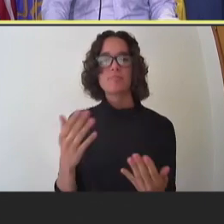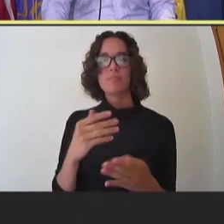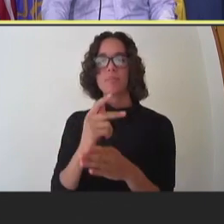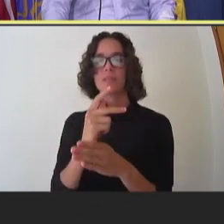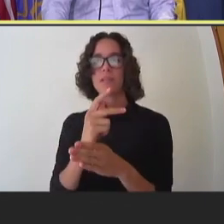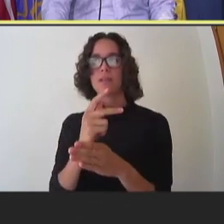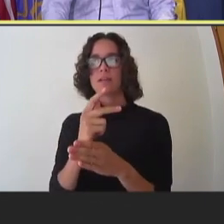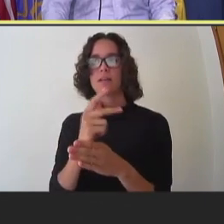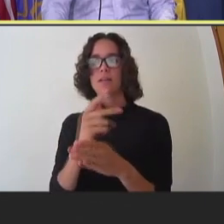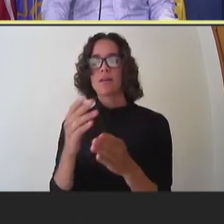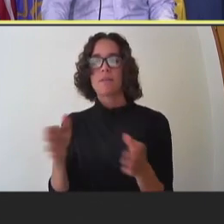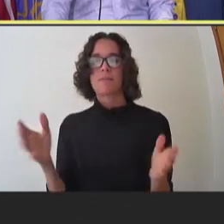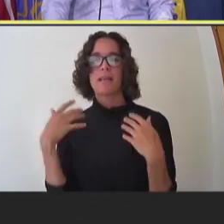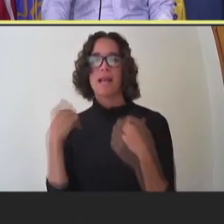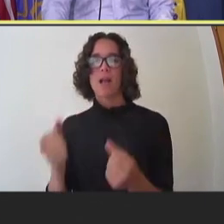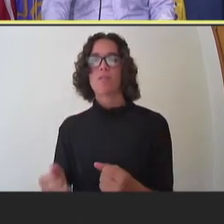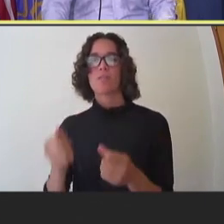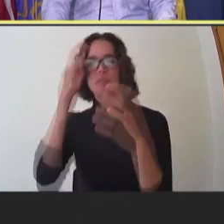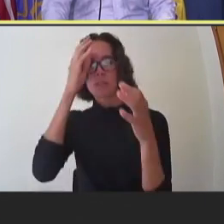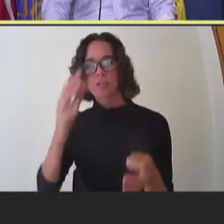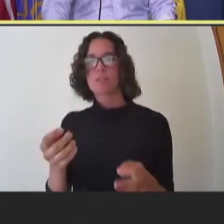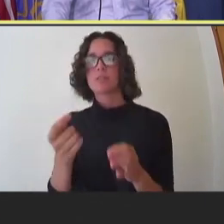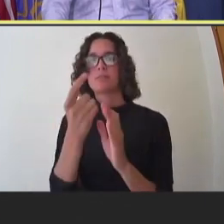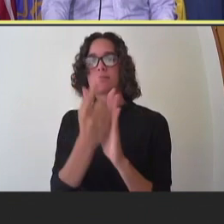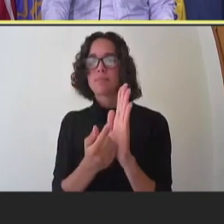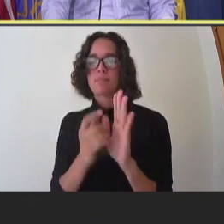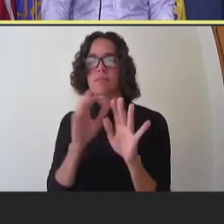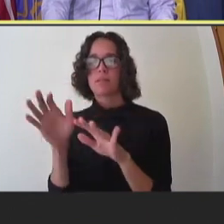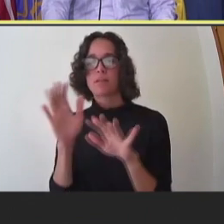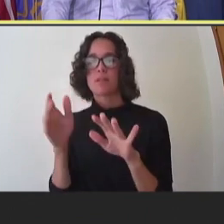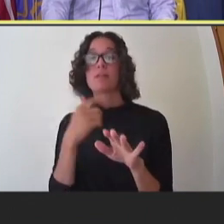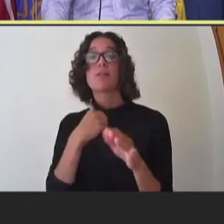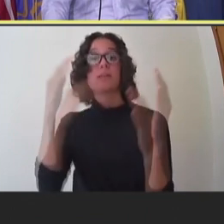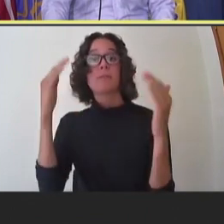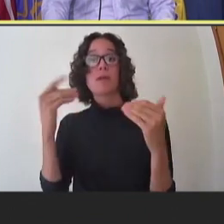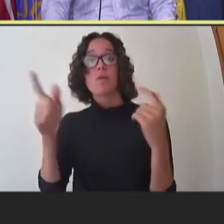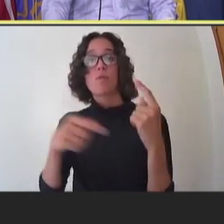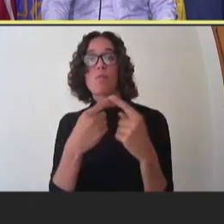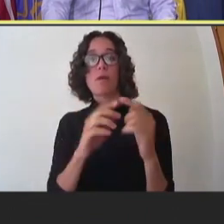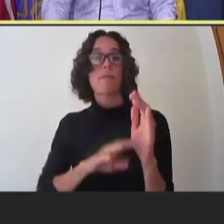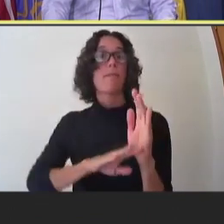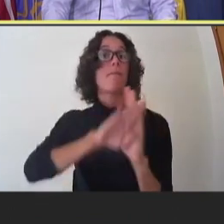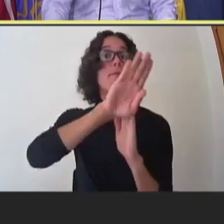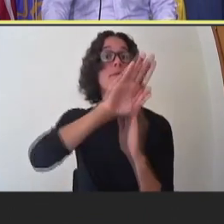could expect in terms of peak burden in the hospital across influenza, RSV, and COVID-19.